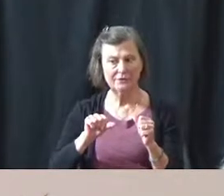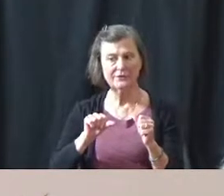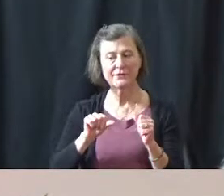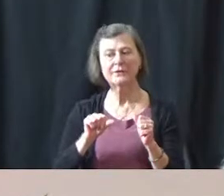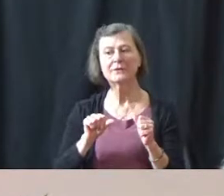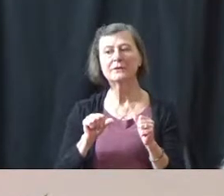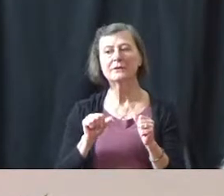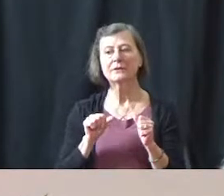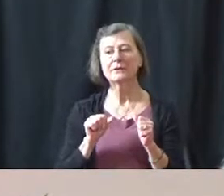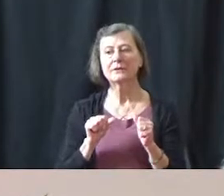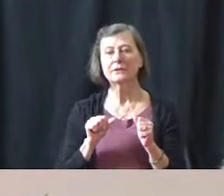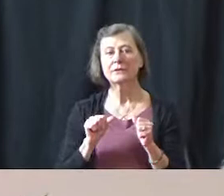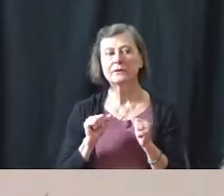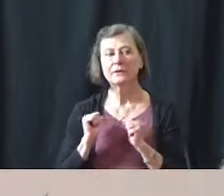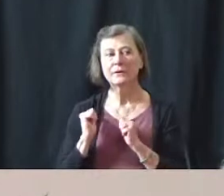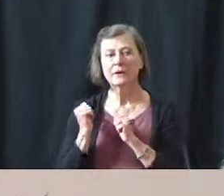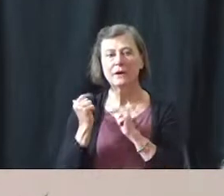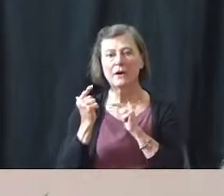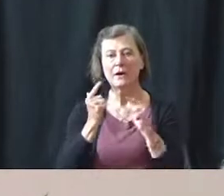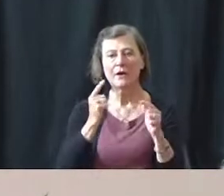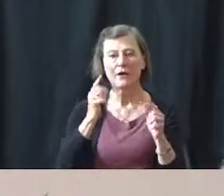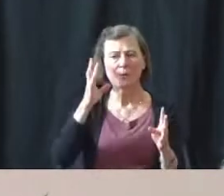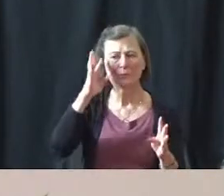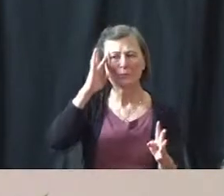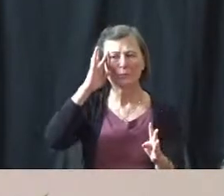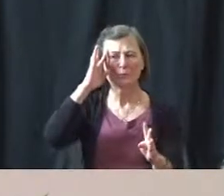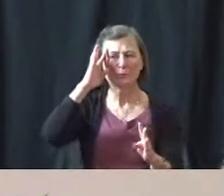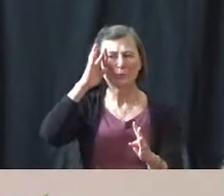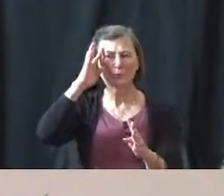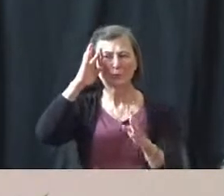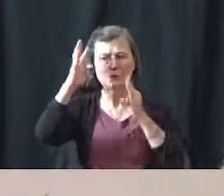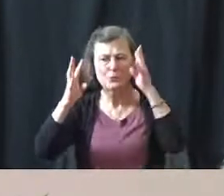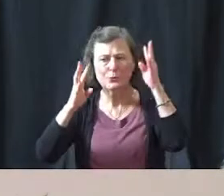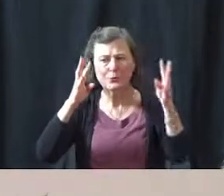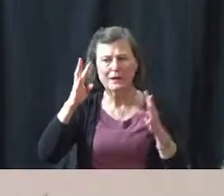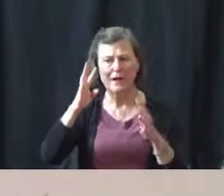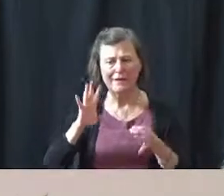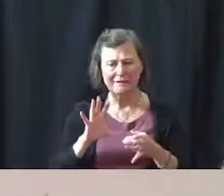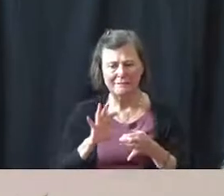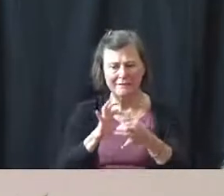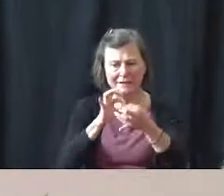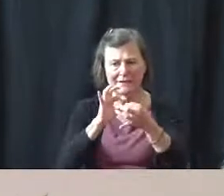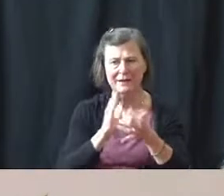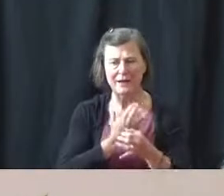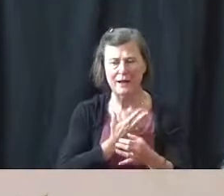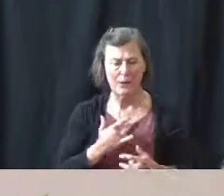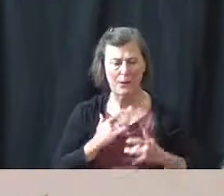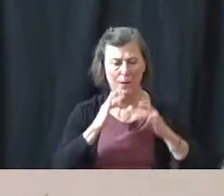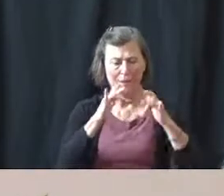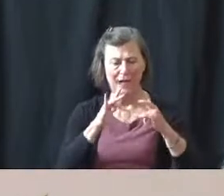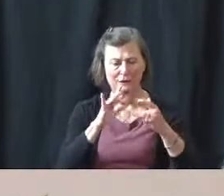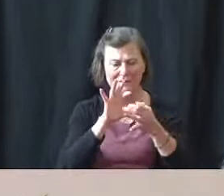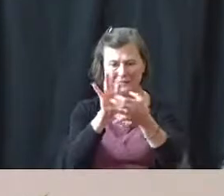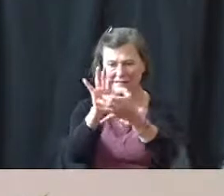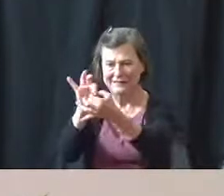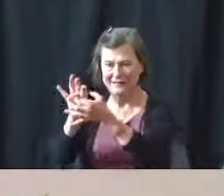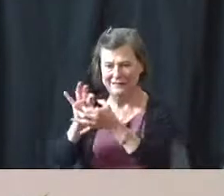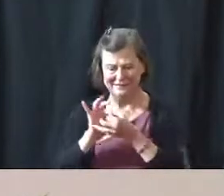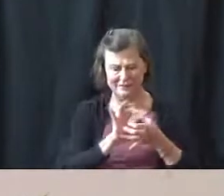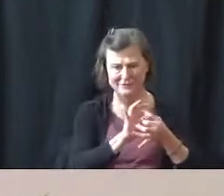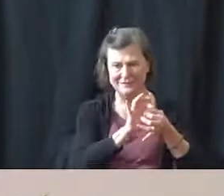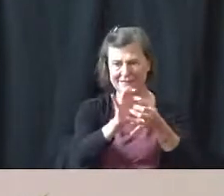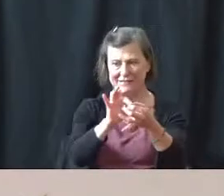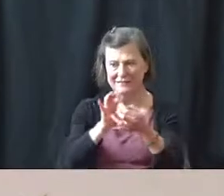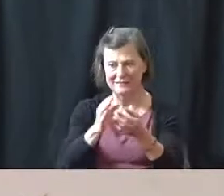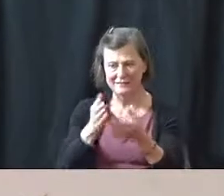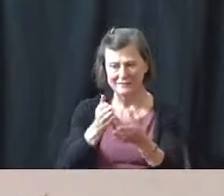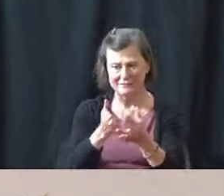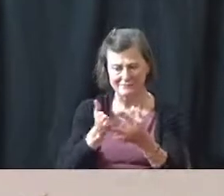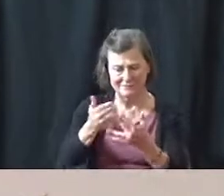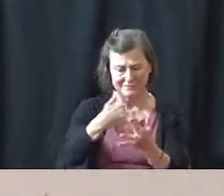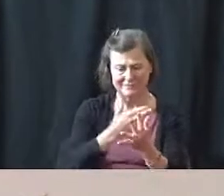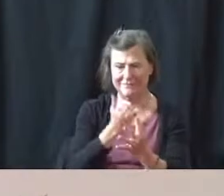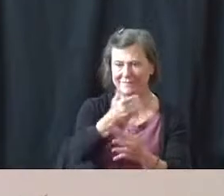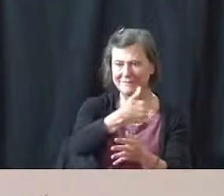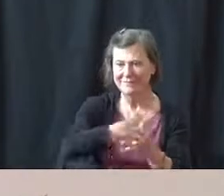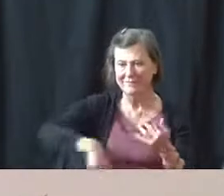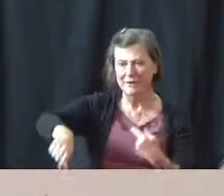Let us all be creative weavers of compassionate connections, between us and amongst us.